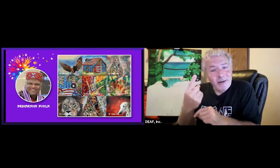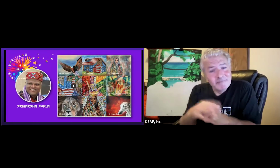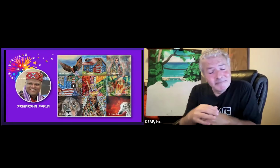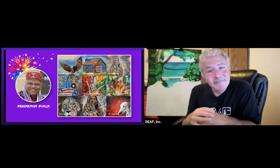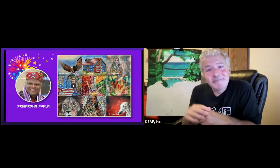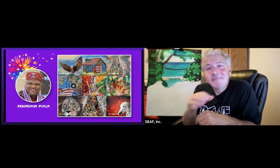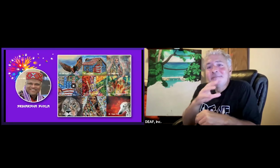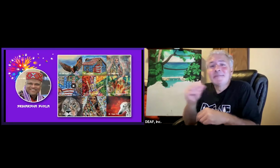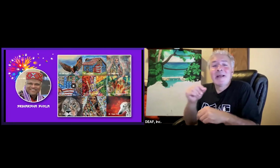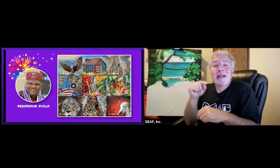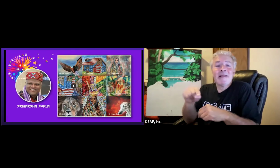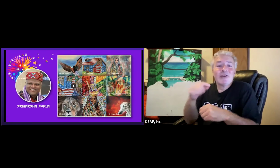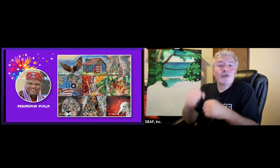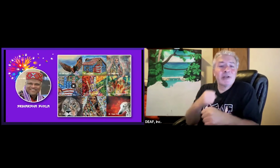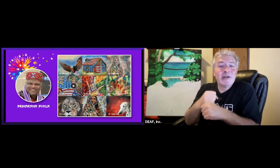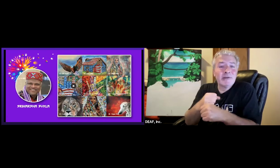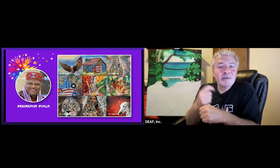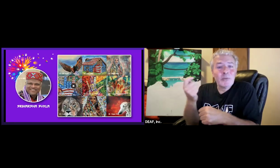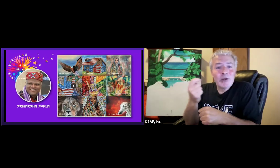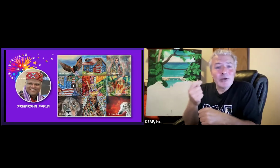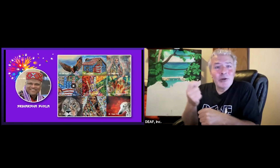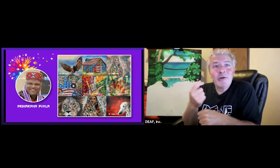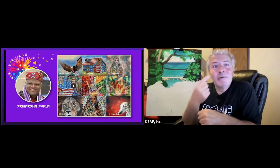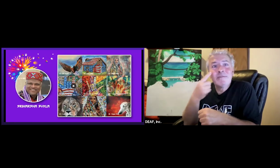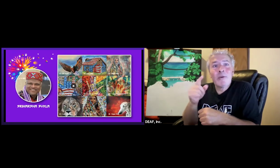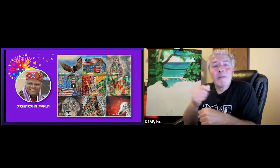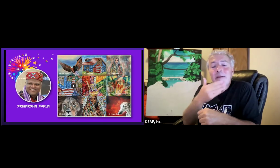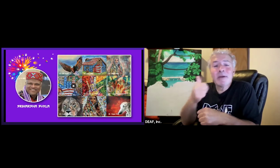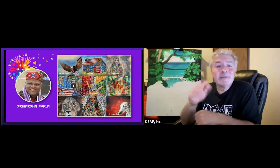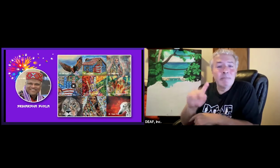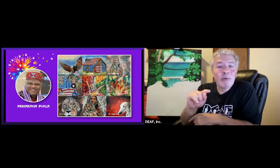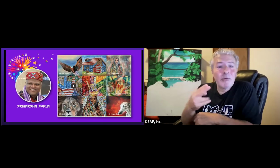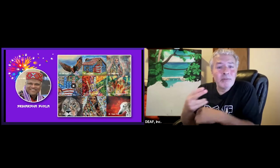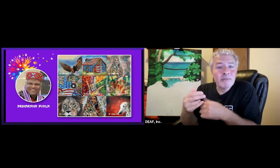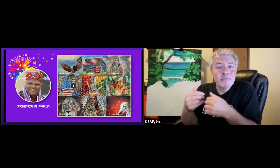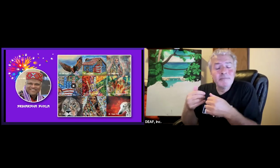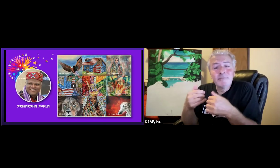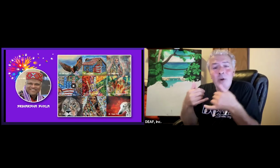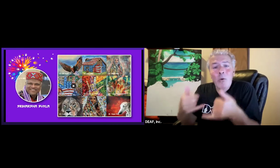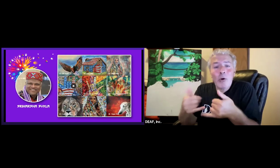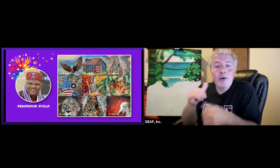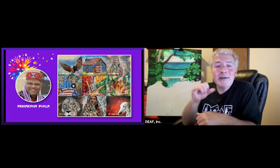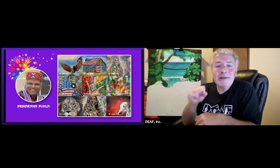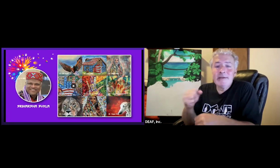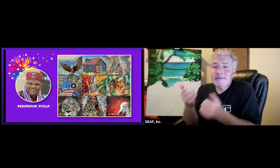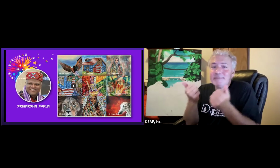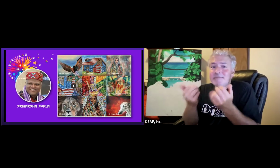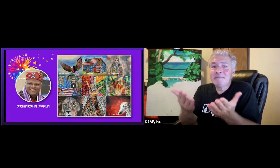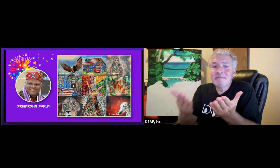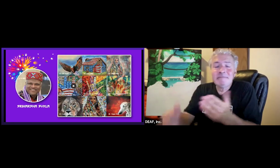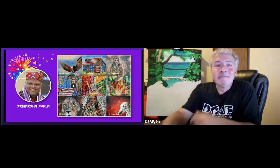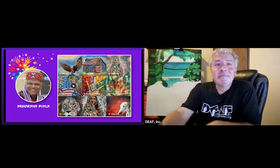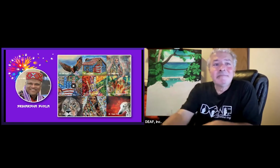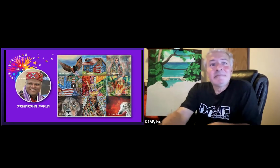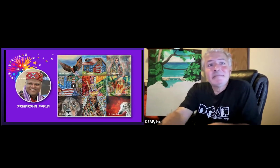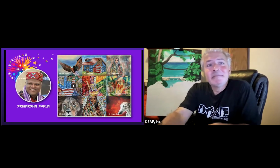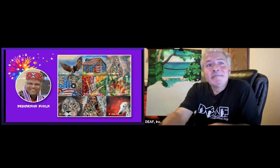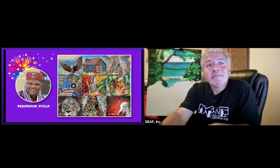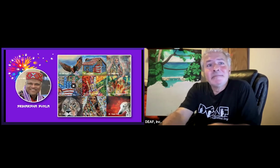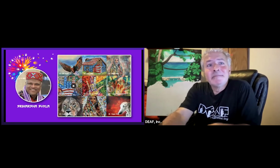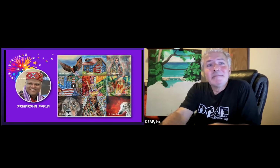But unfortunately, we had to pick one. And so this year's winner for the best booth award is ...